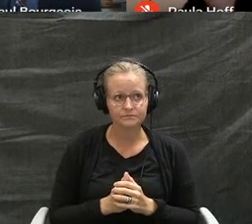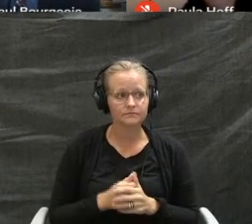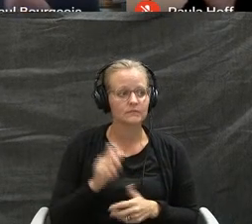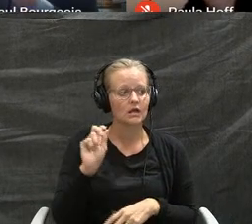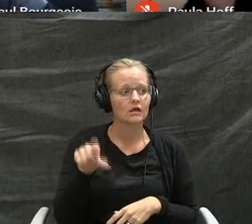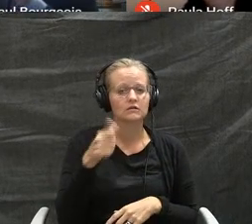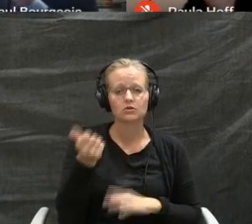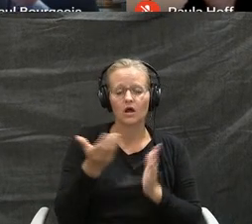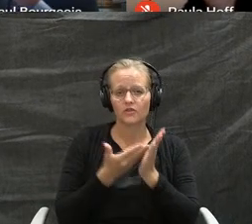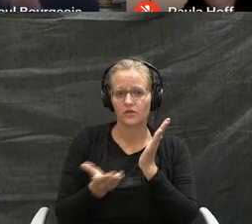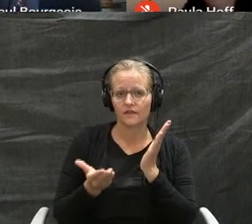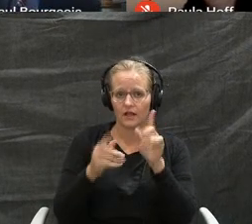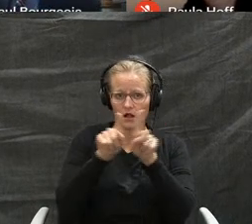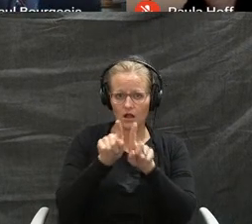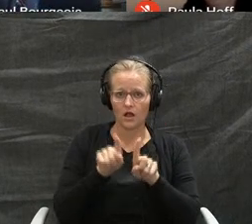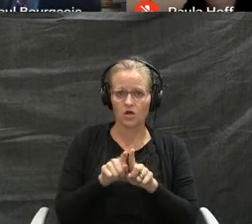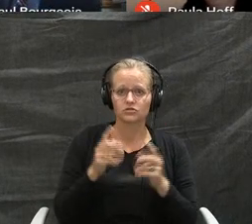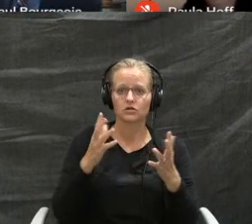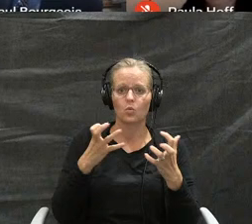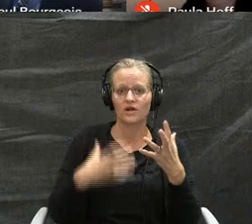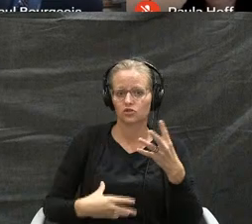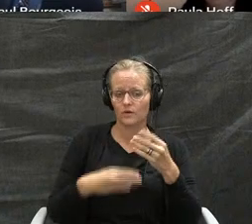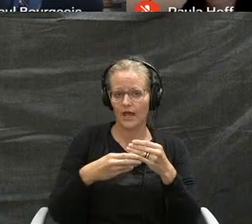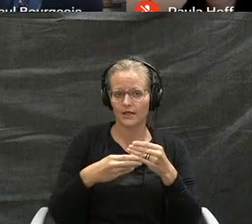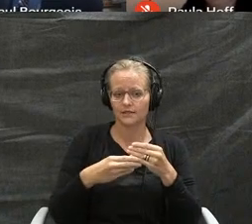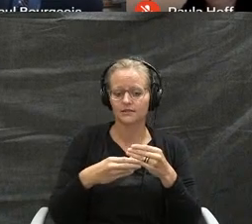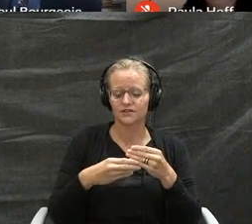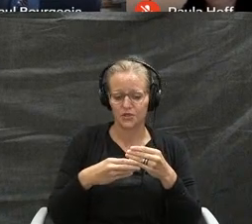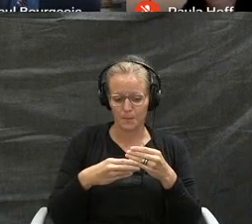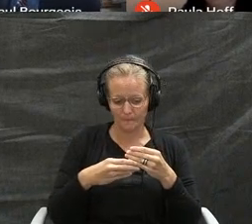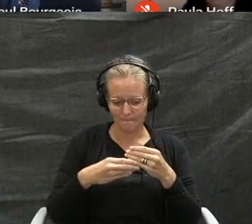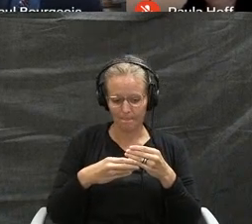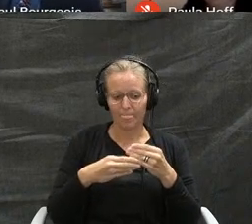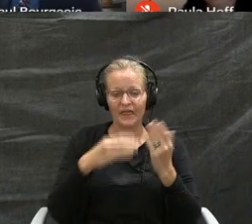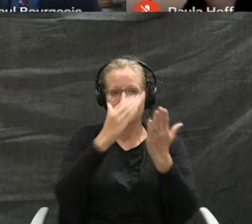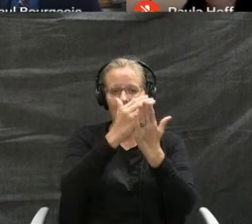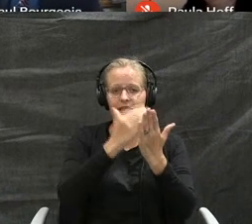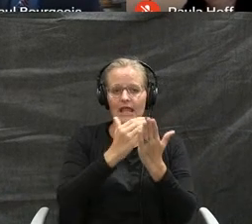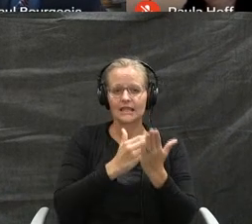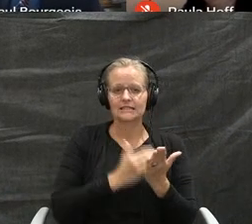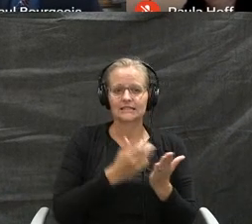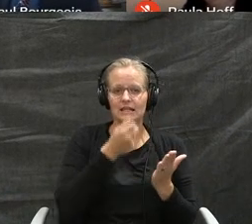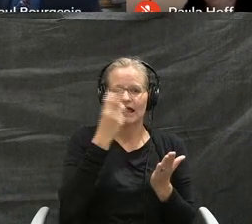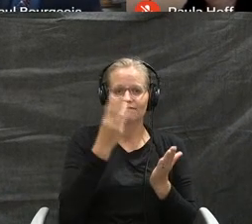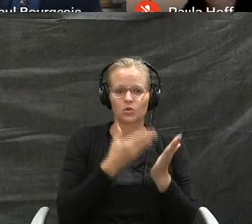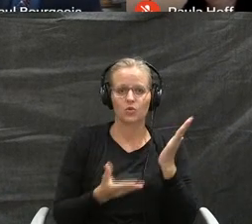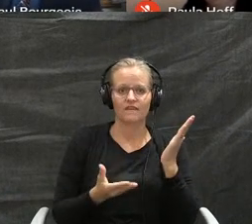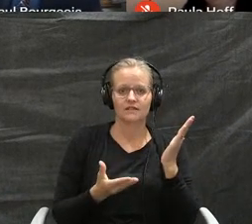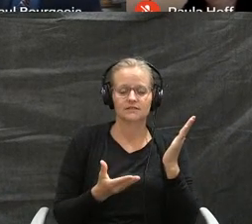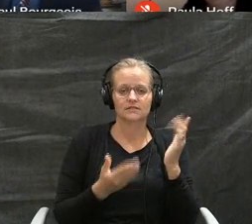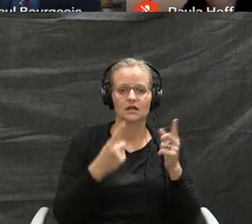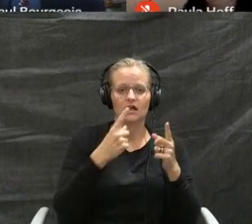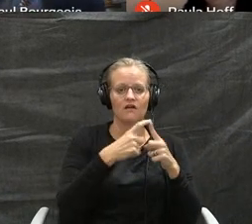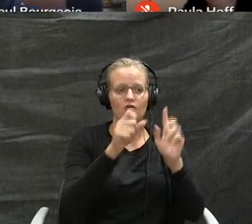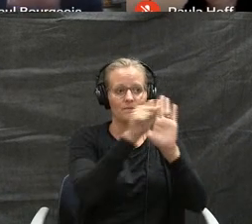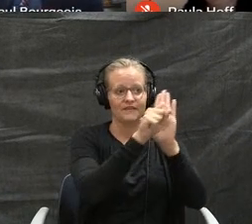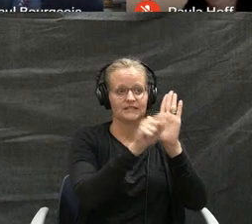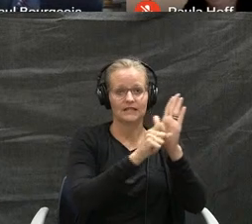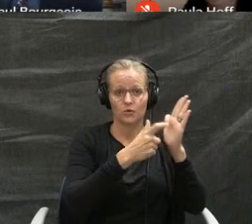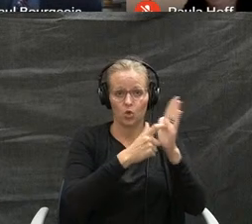wanted to add as before I get into the next items is they list. They listed out a couple things last Thursday for at the